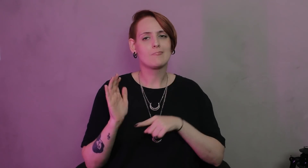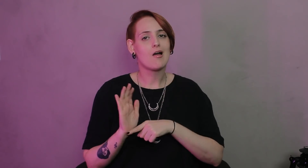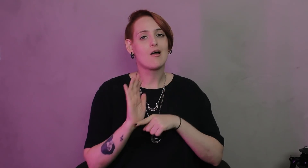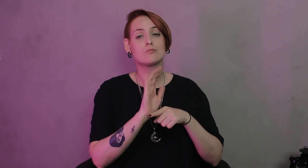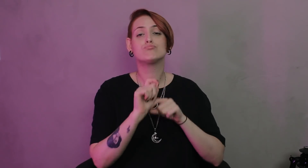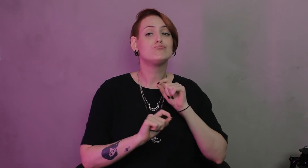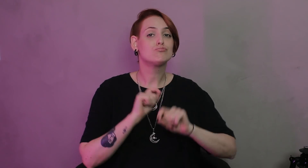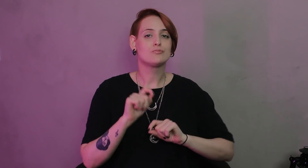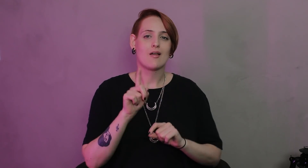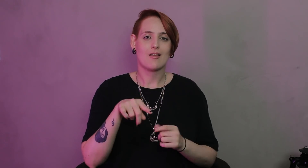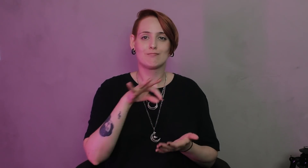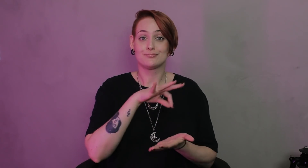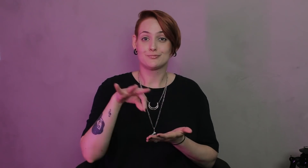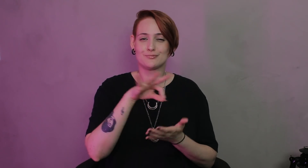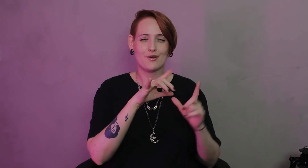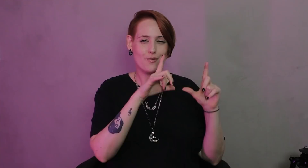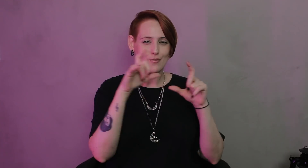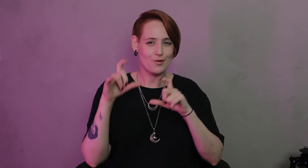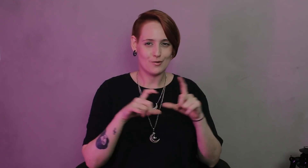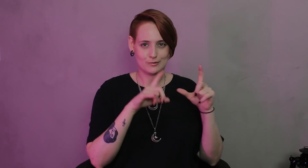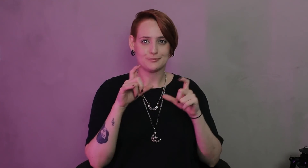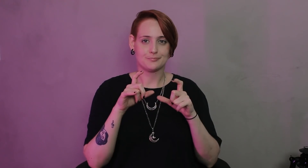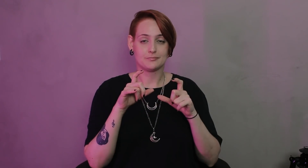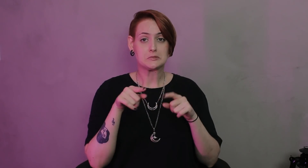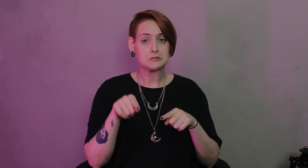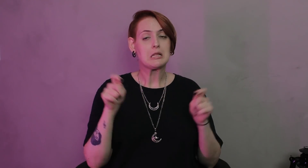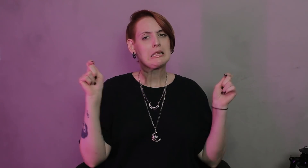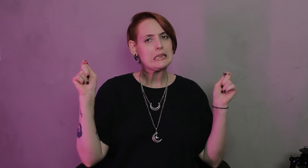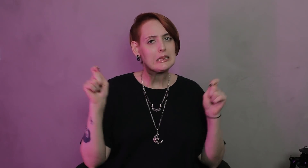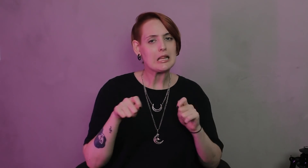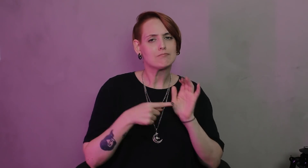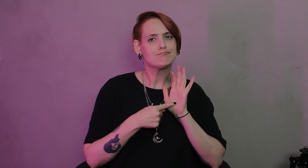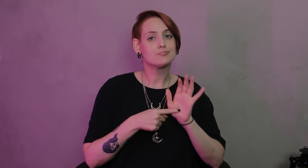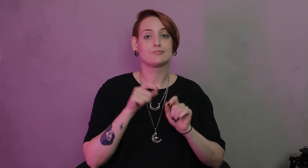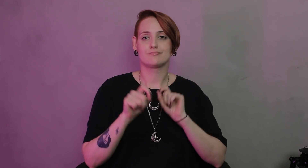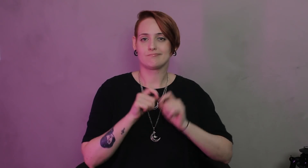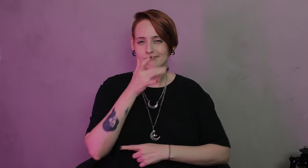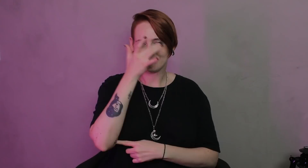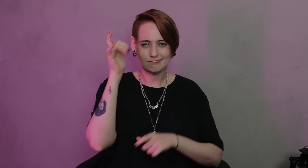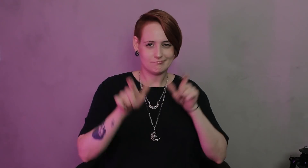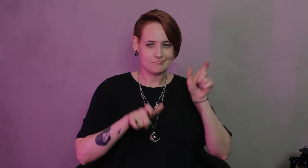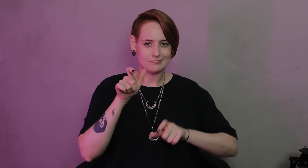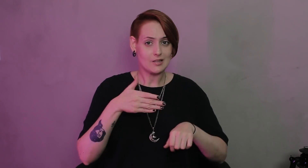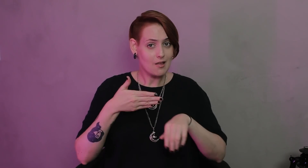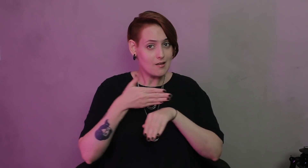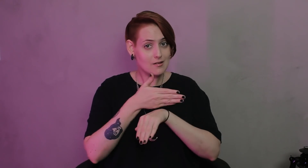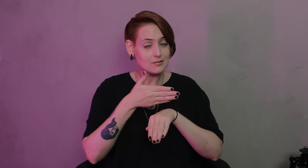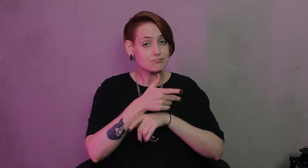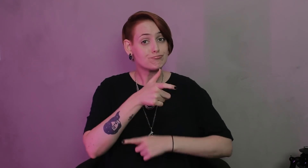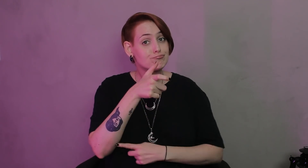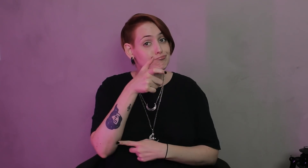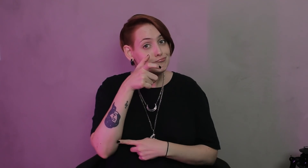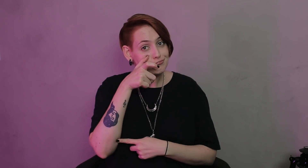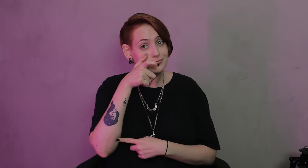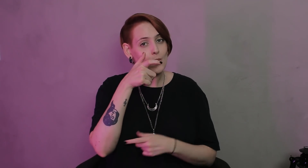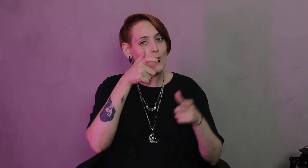and with the help of the Street View tool, it is possible for users to visualize